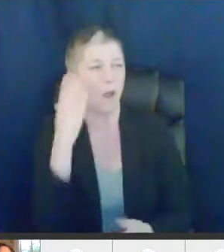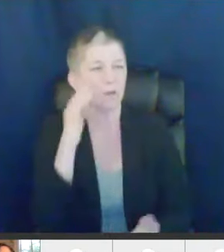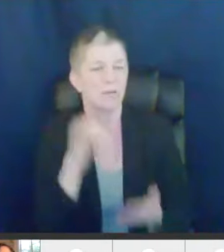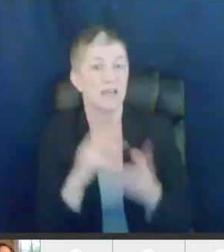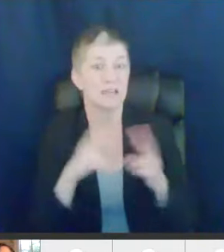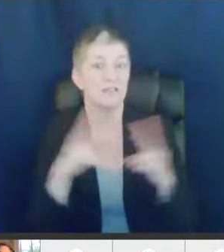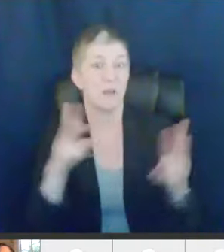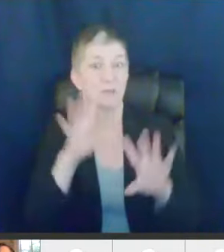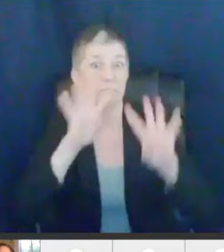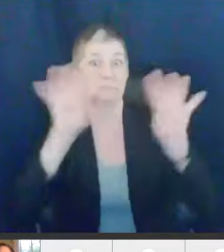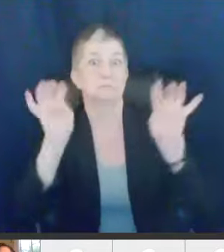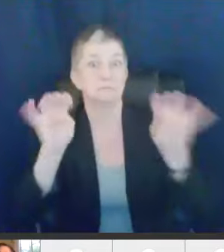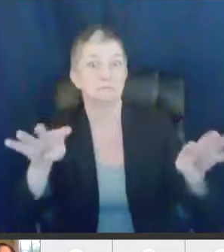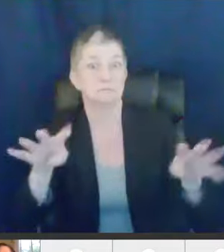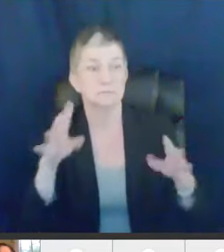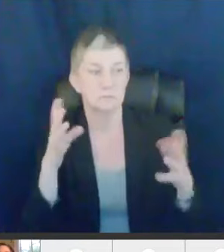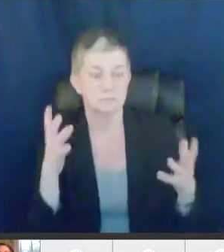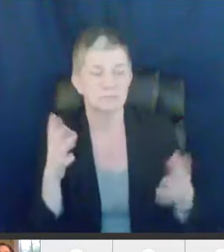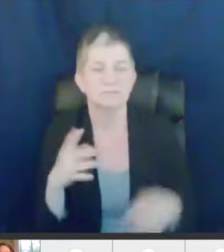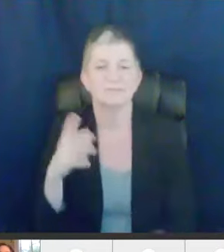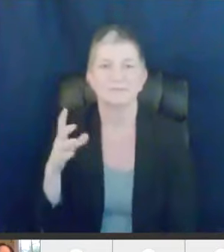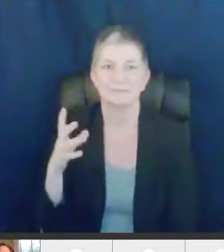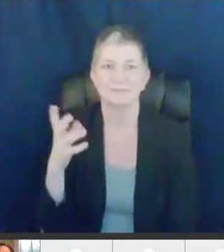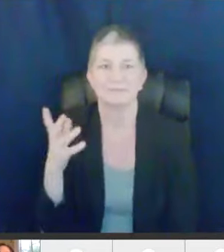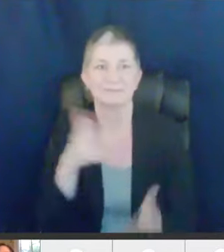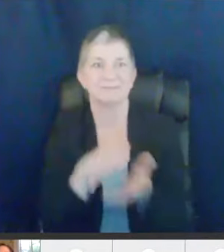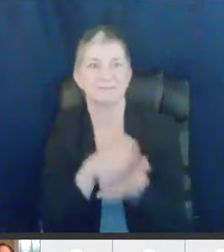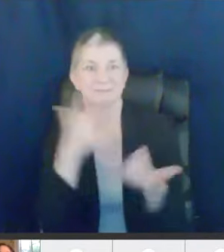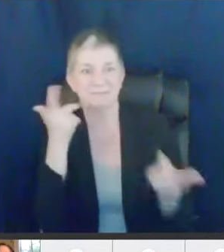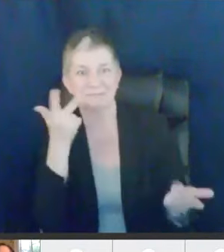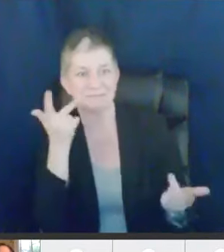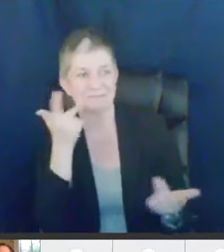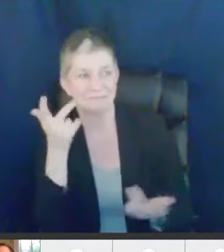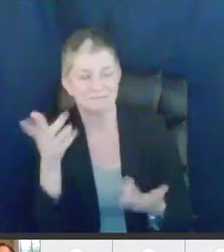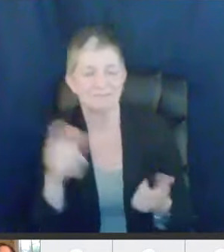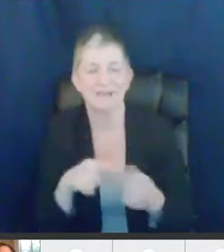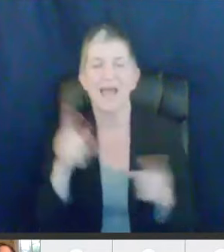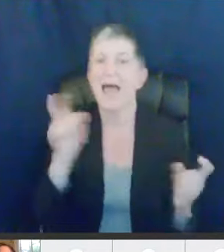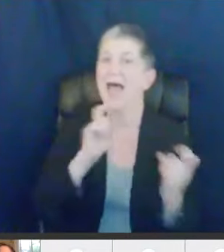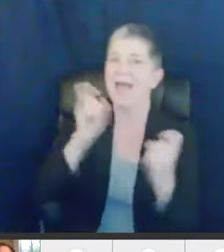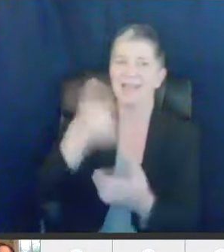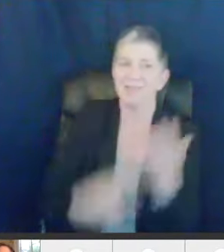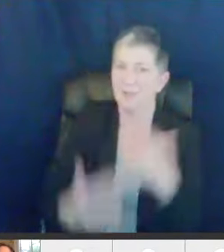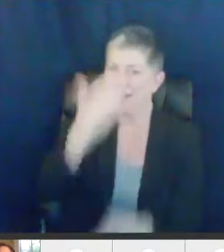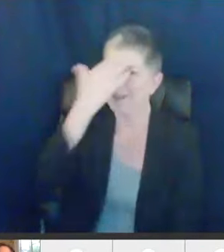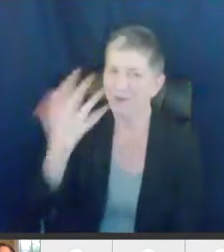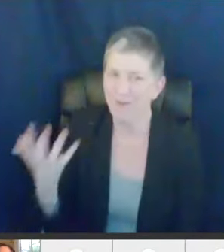question I gave you what I have